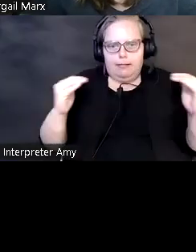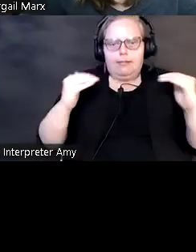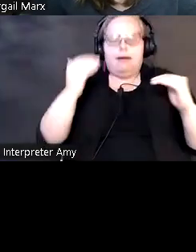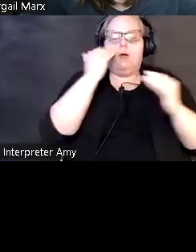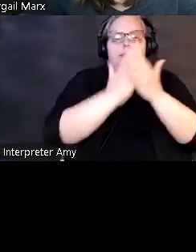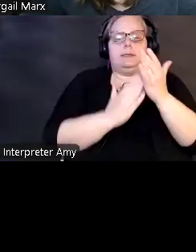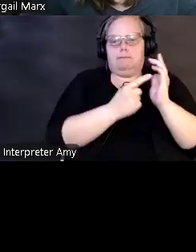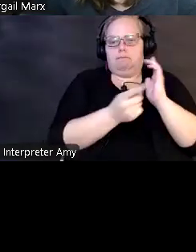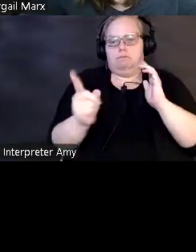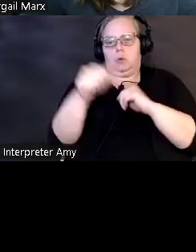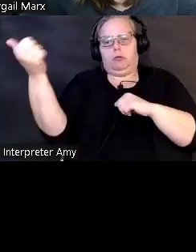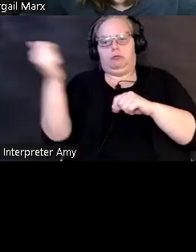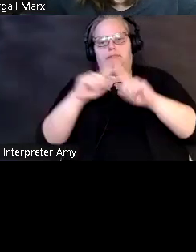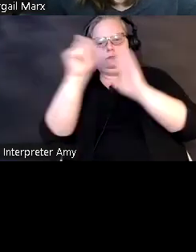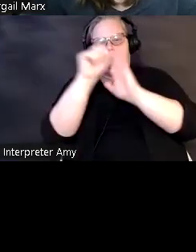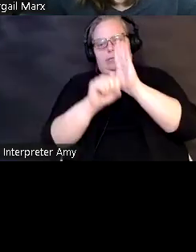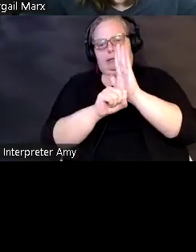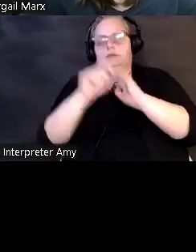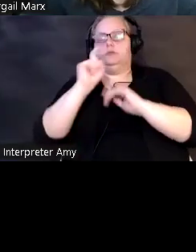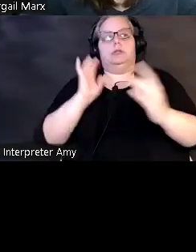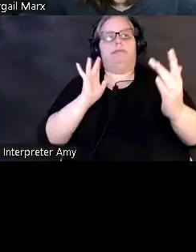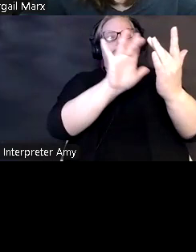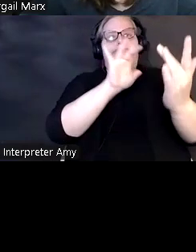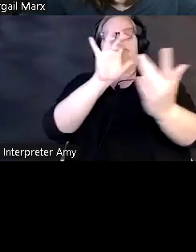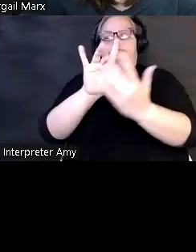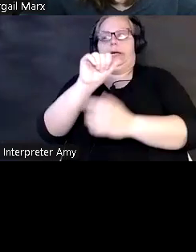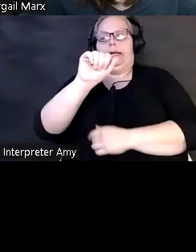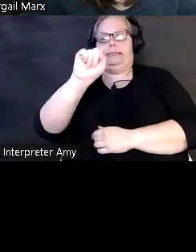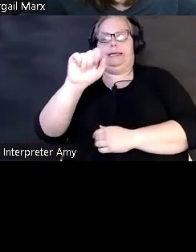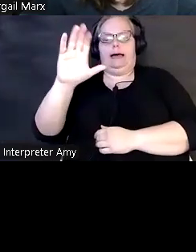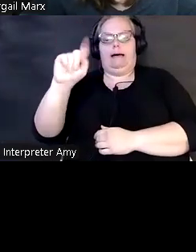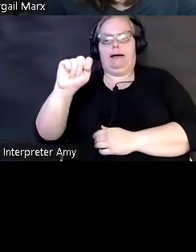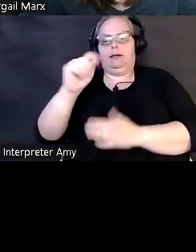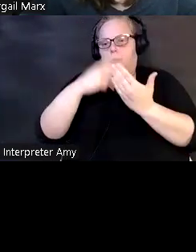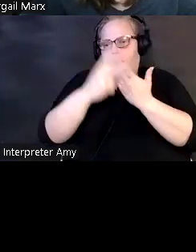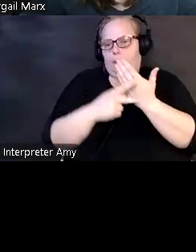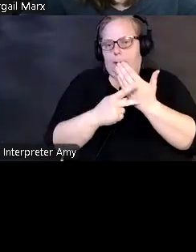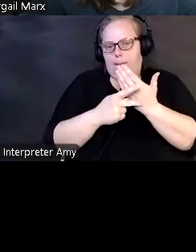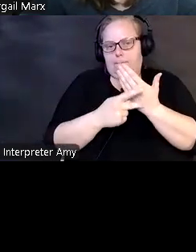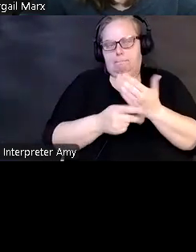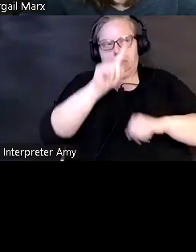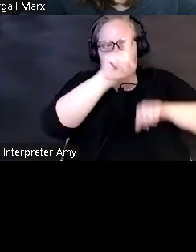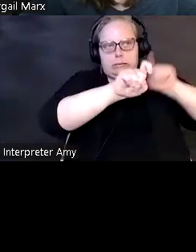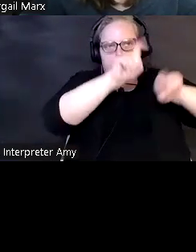so reaching out to your AT Act program and asking some of those questions would be great.